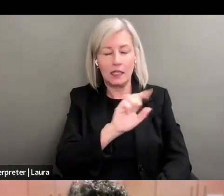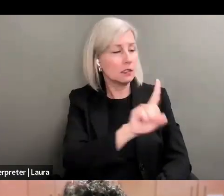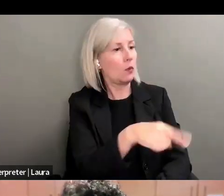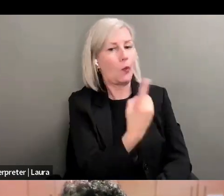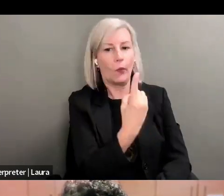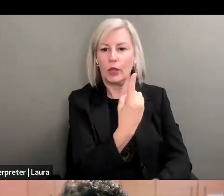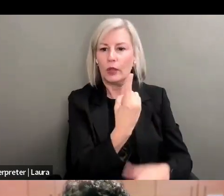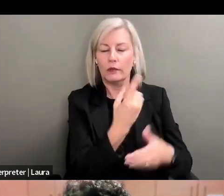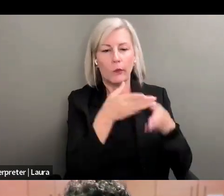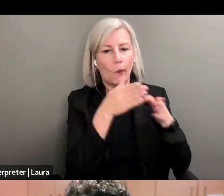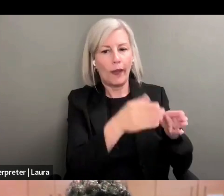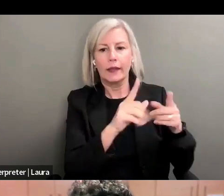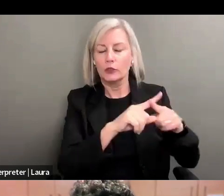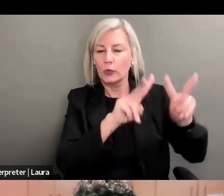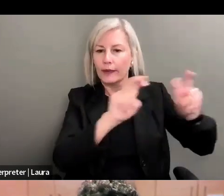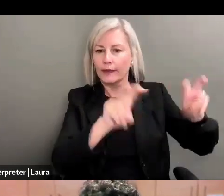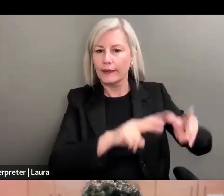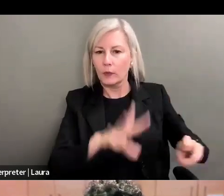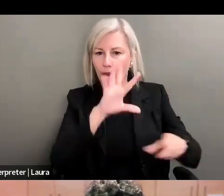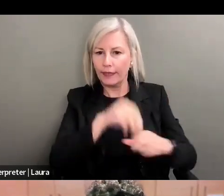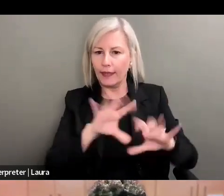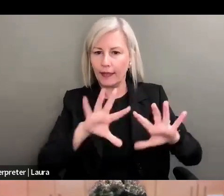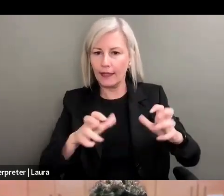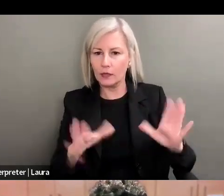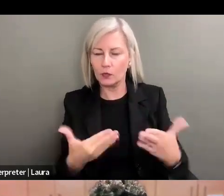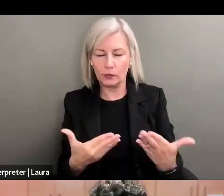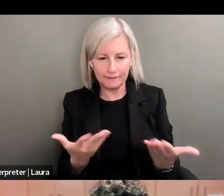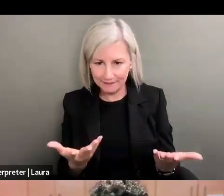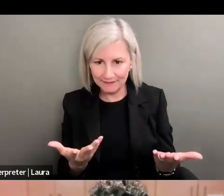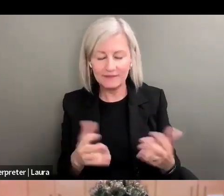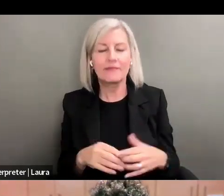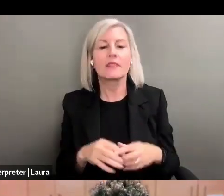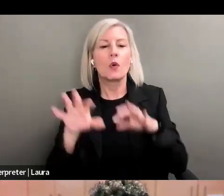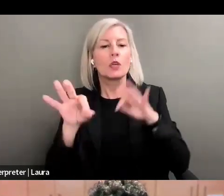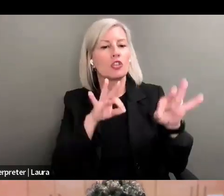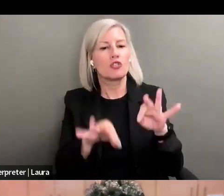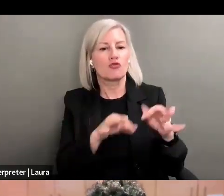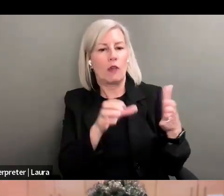assess listening in the classroom. So, it's described in this subsection here that's